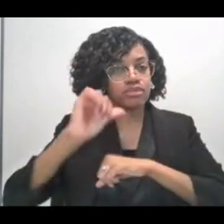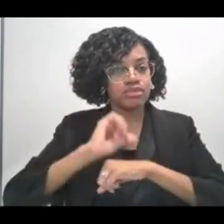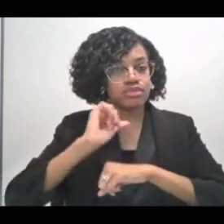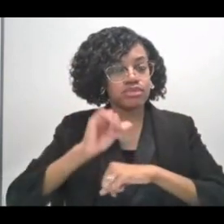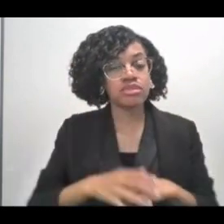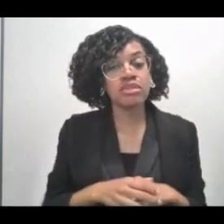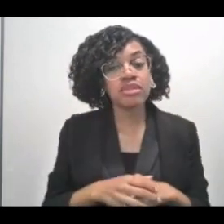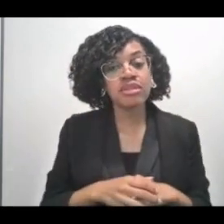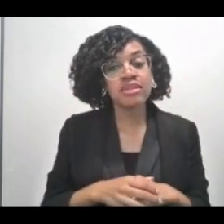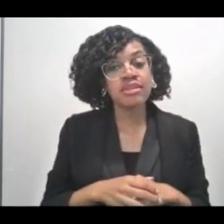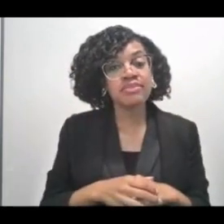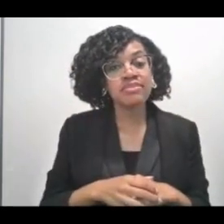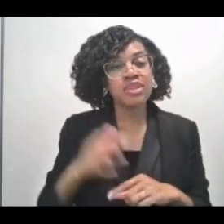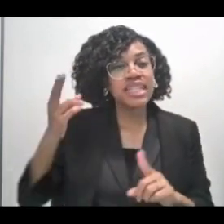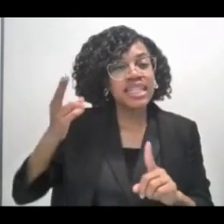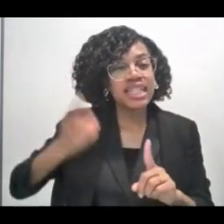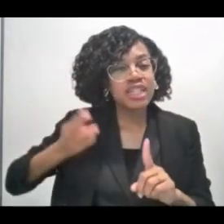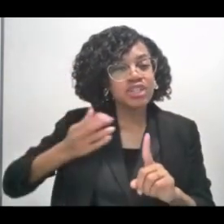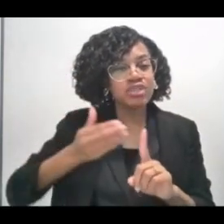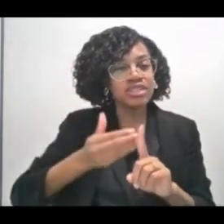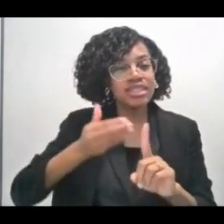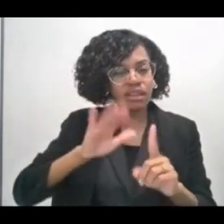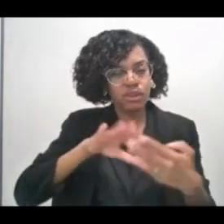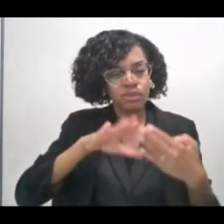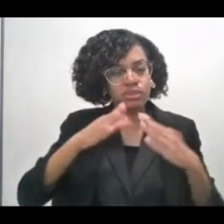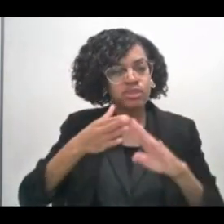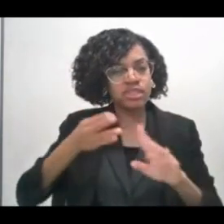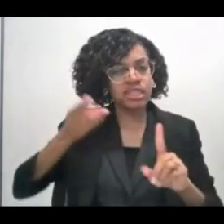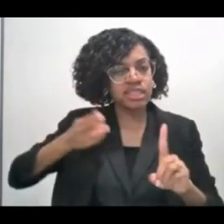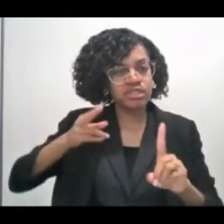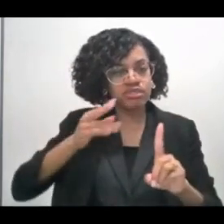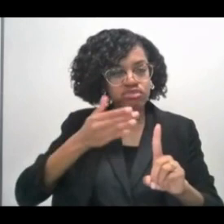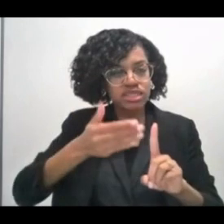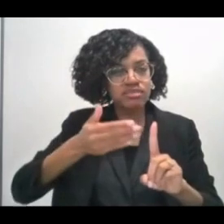Ned Gardiner: Therefore, it's an essential idea behind